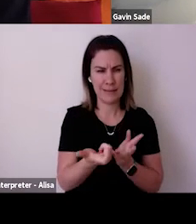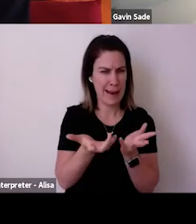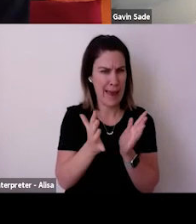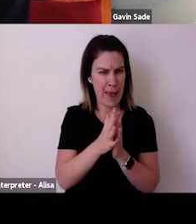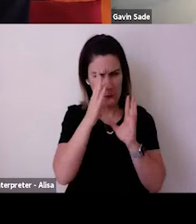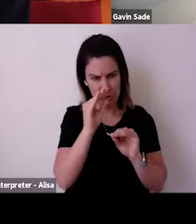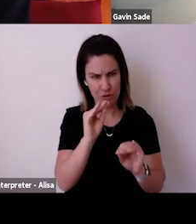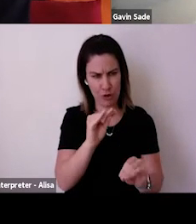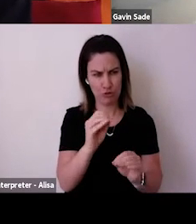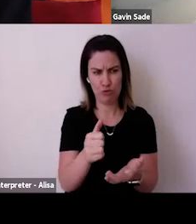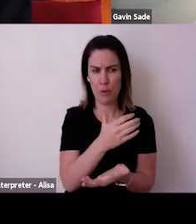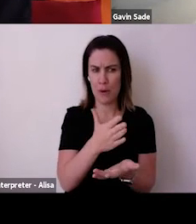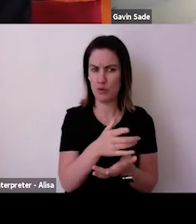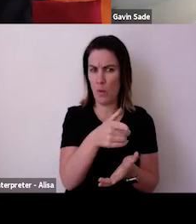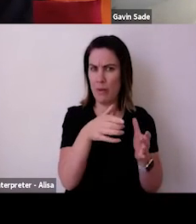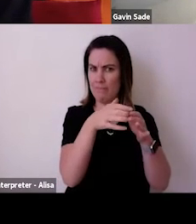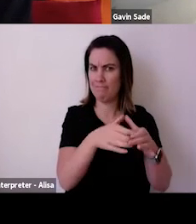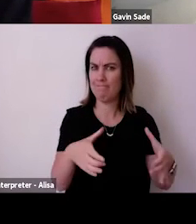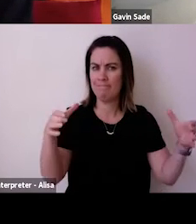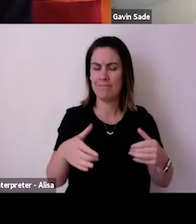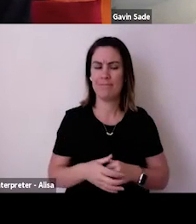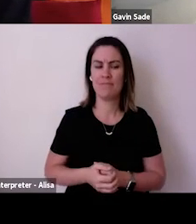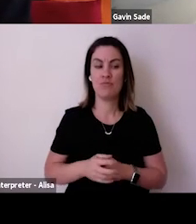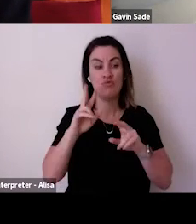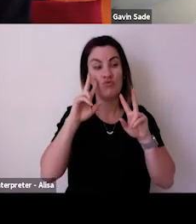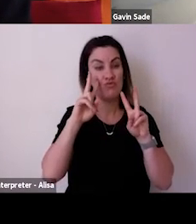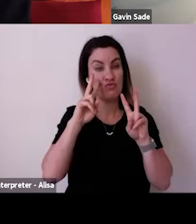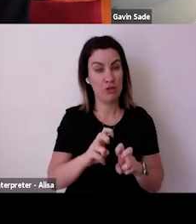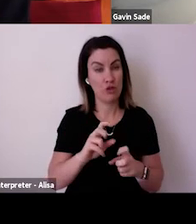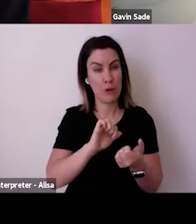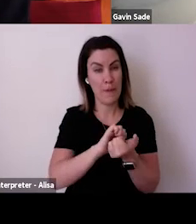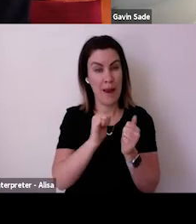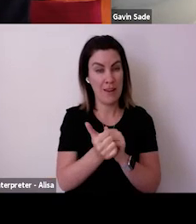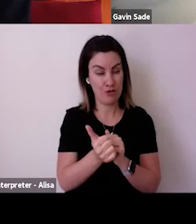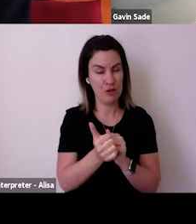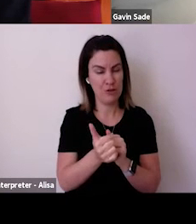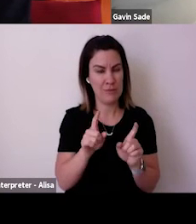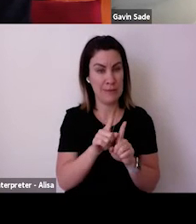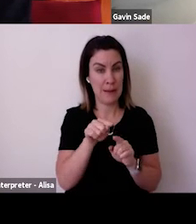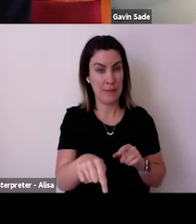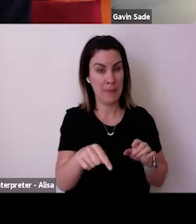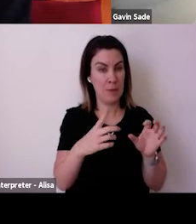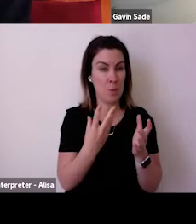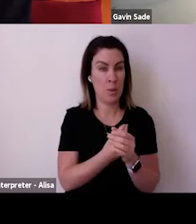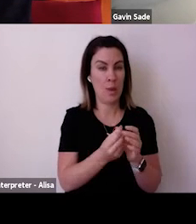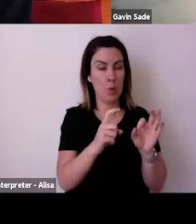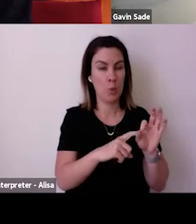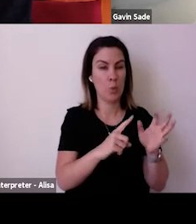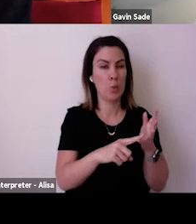Research partnership such as this one with QUT play a vital role in providing critical intelligence to the sector on all these topics.